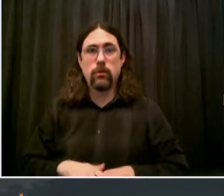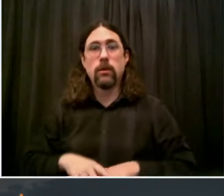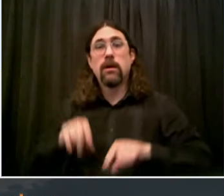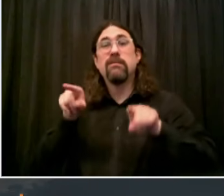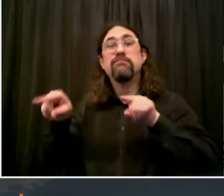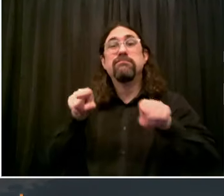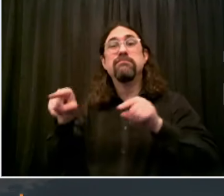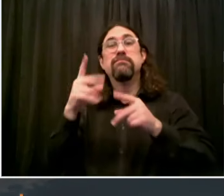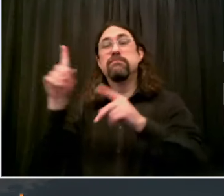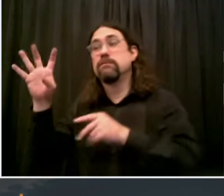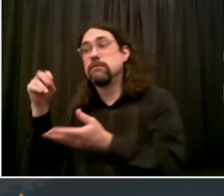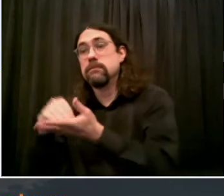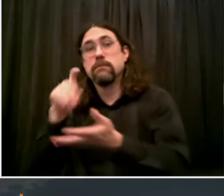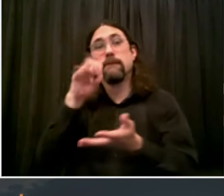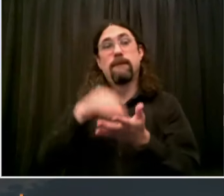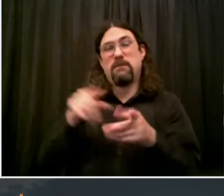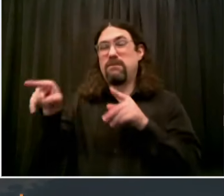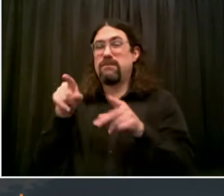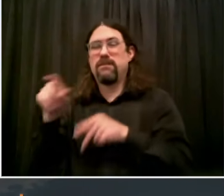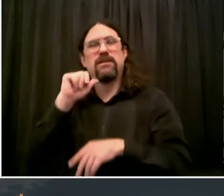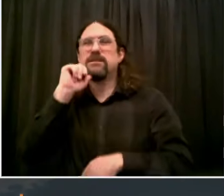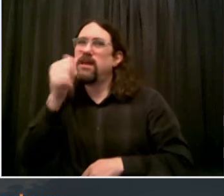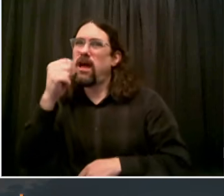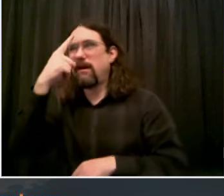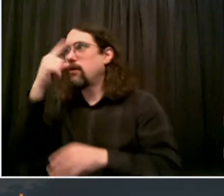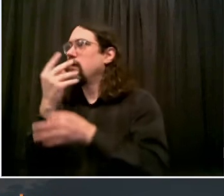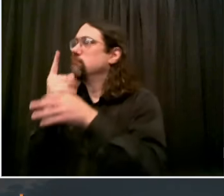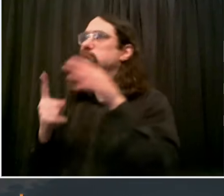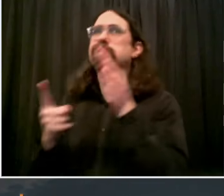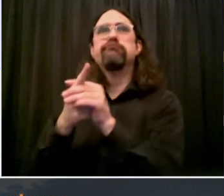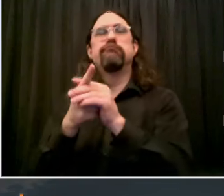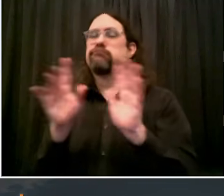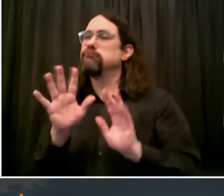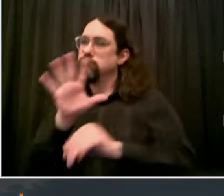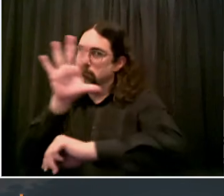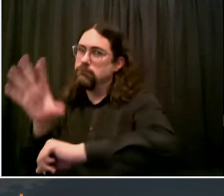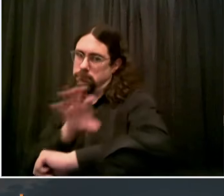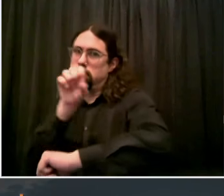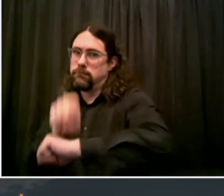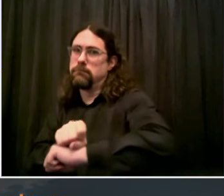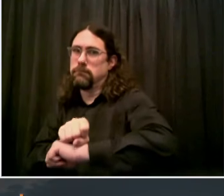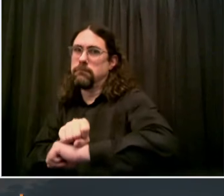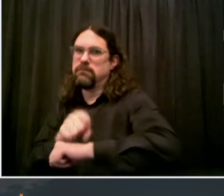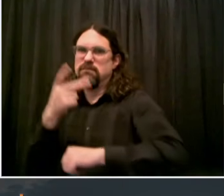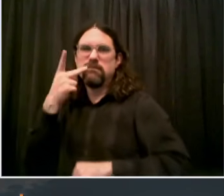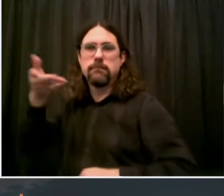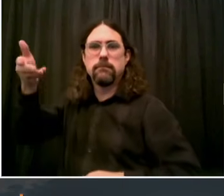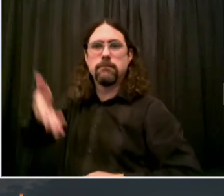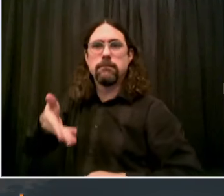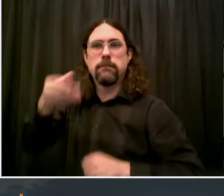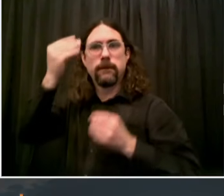NOT JUST SO YOU GET THE RESULTS, WHICH YOU DESERVE AND IT'S IMPORTANT AND OF COURSE IT'S FREE,